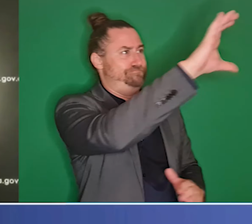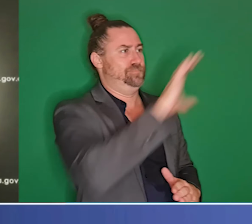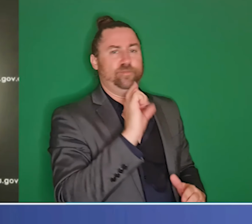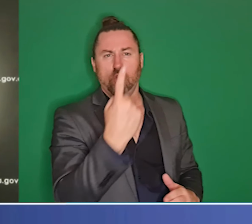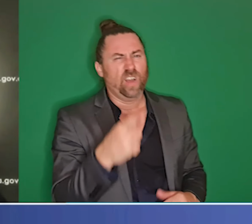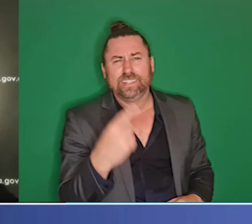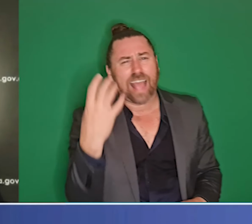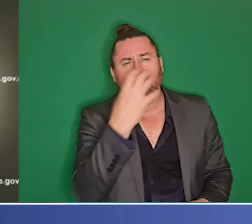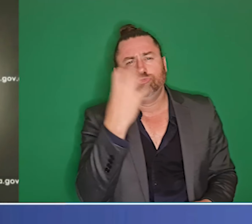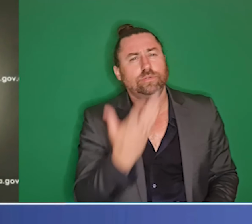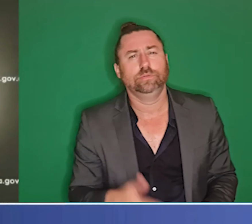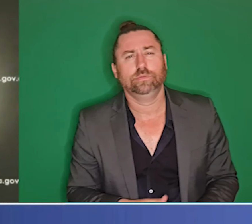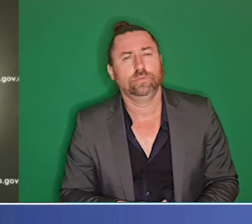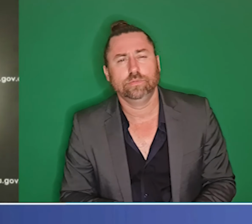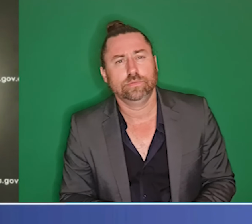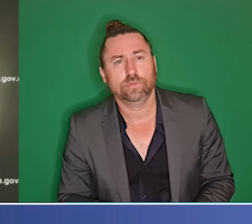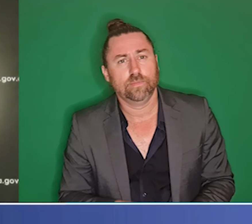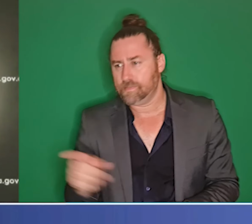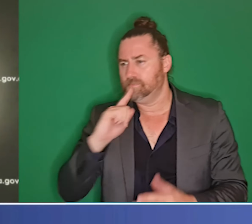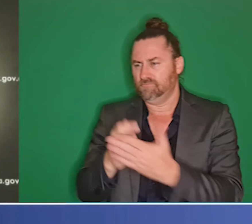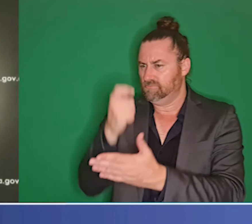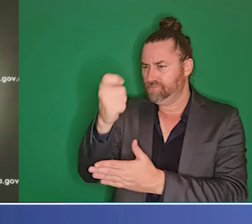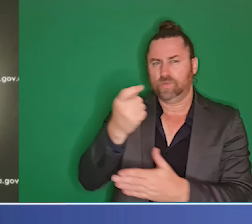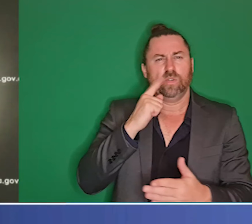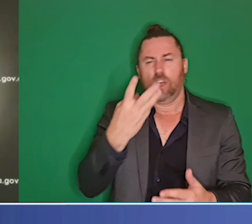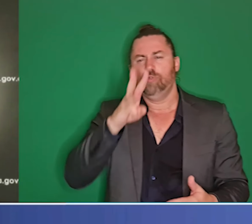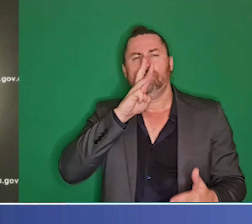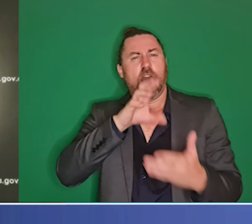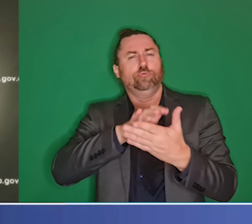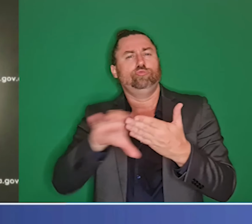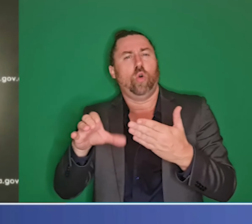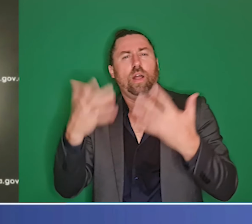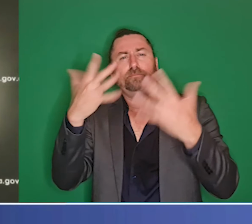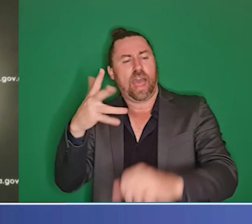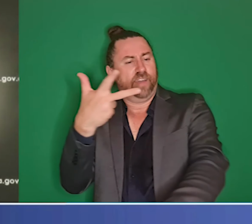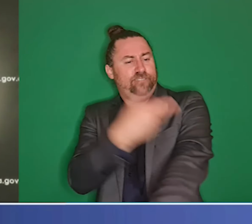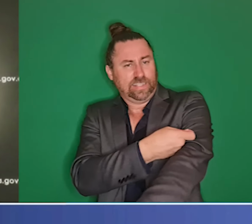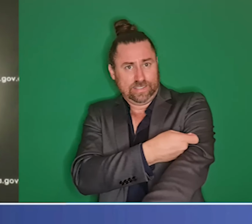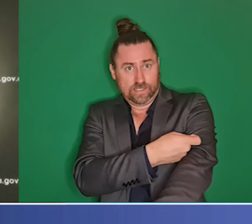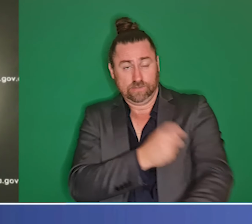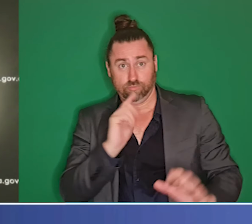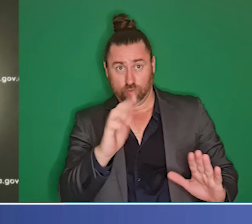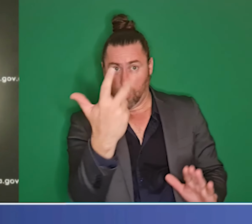We saw the claim that they would pay $300 for vaccinations. We're now at 95%.